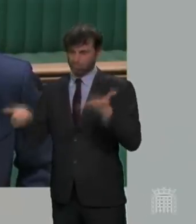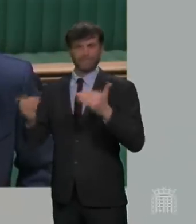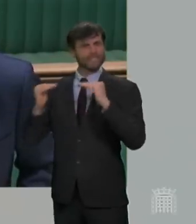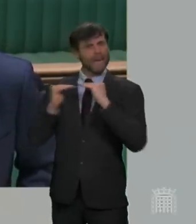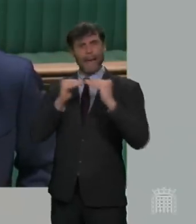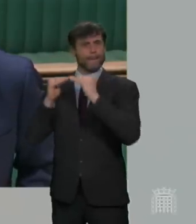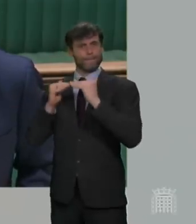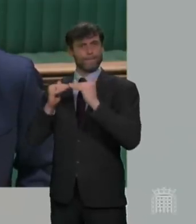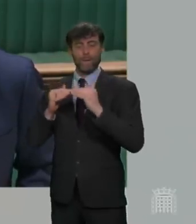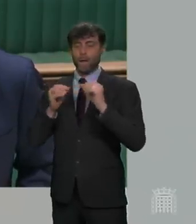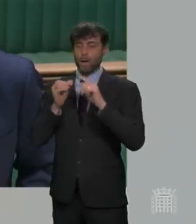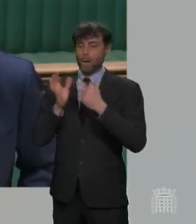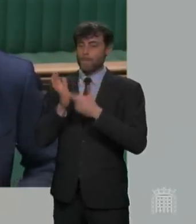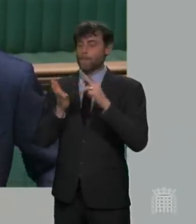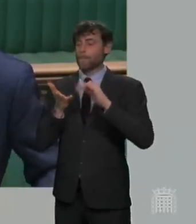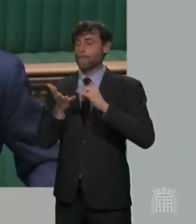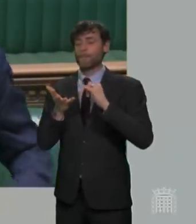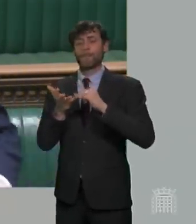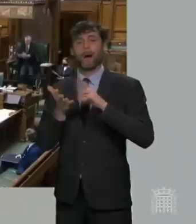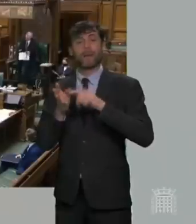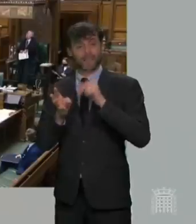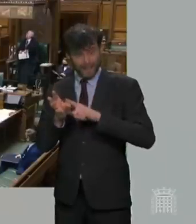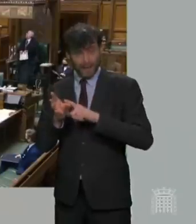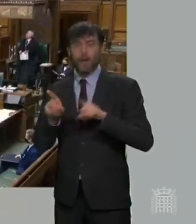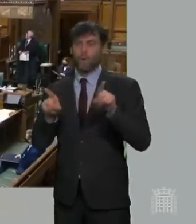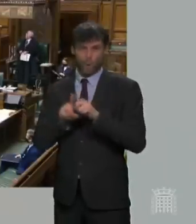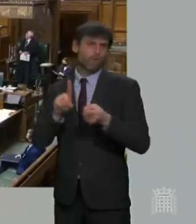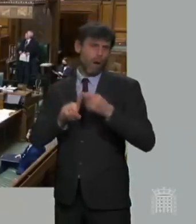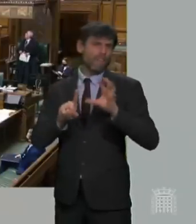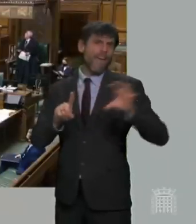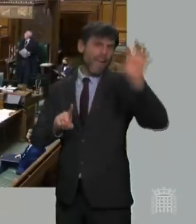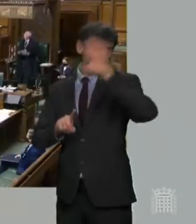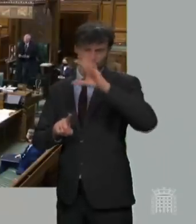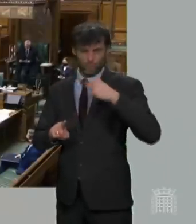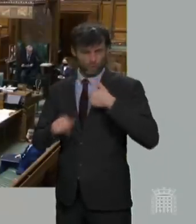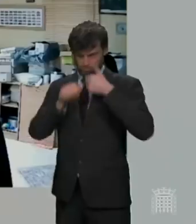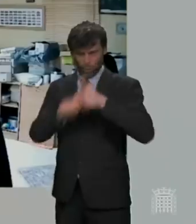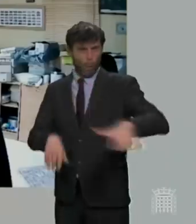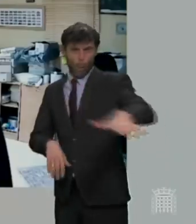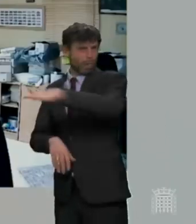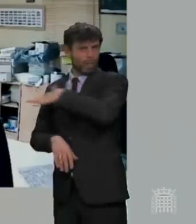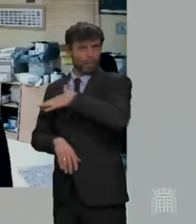Barnsley as well as everywhere else. >> Chris Grayling (Epsom and Ewell) (Con) [V]